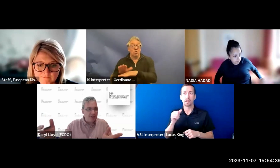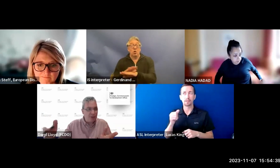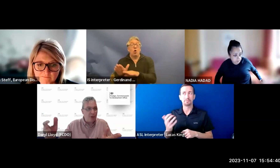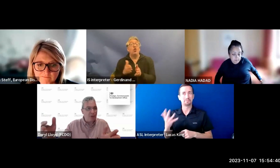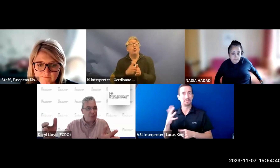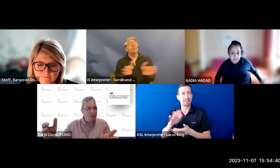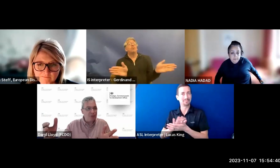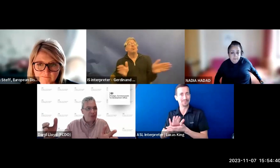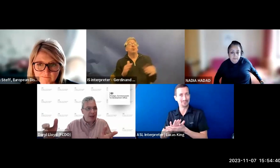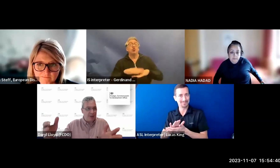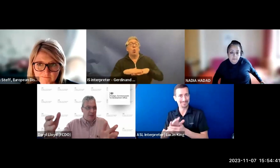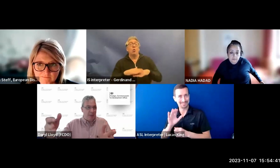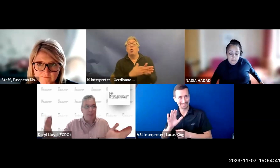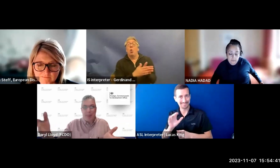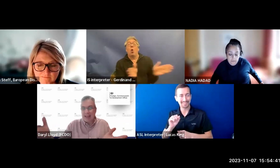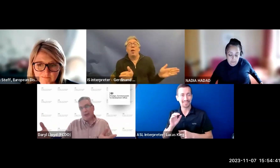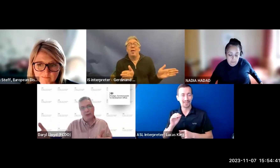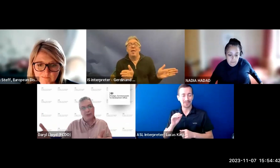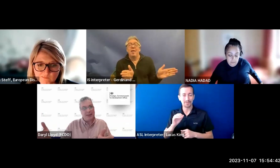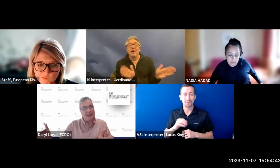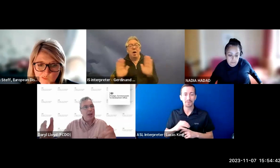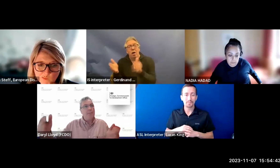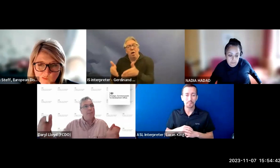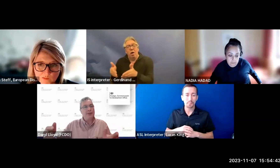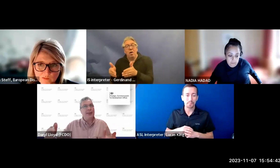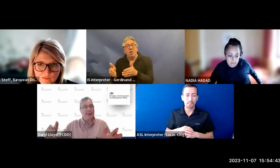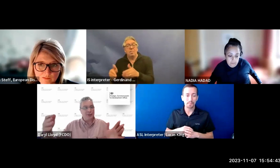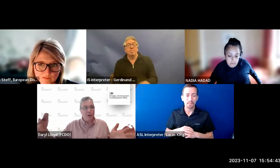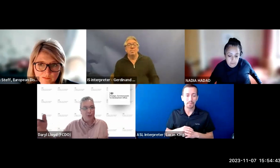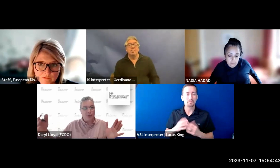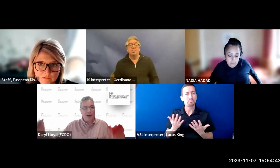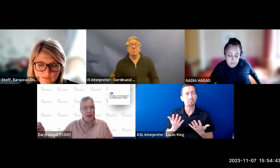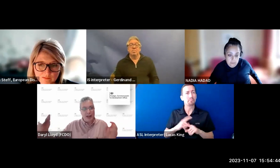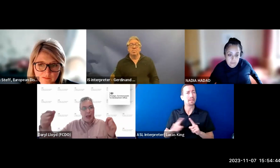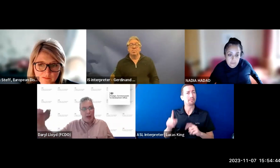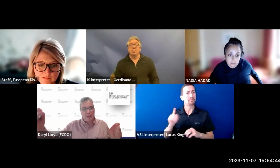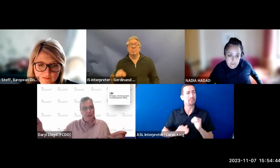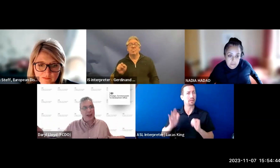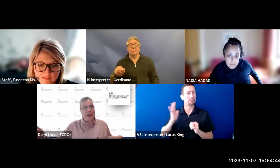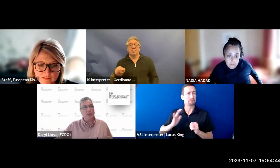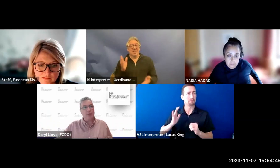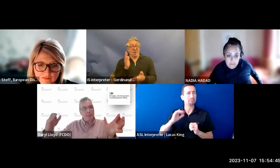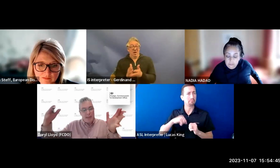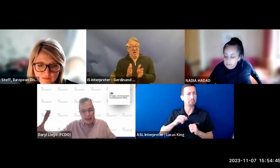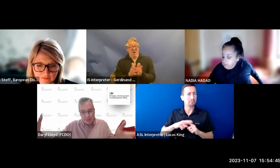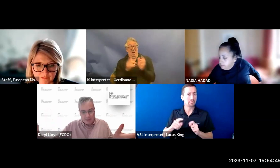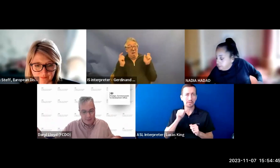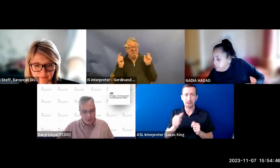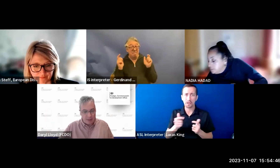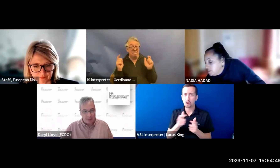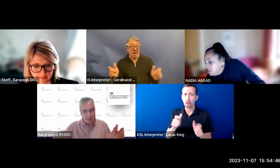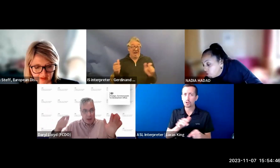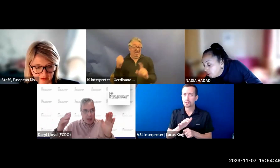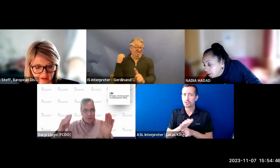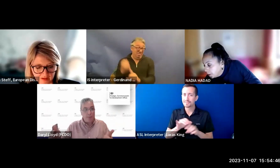It's bigger than it used to be, but that's not a large enough scale to make a meaningful difference to people.